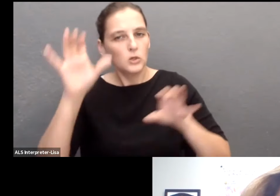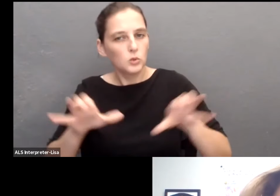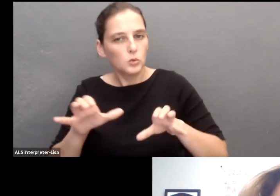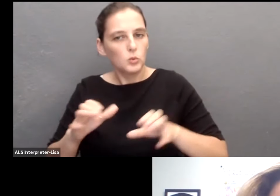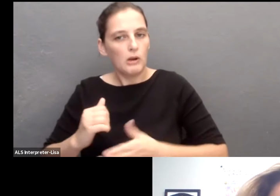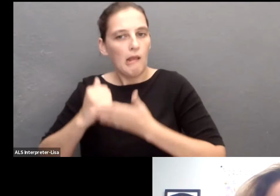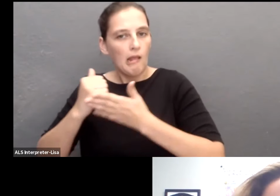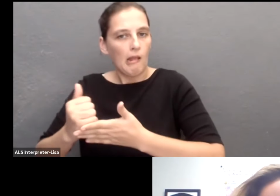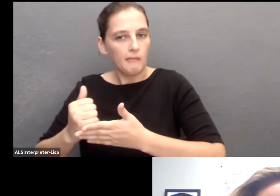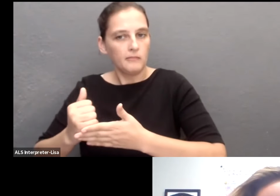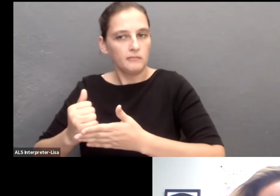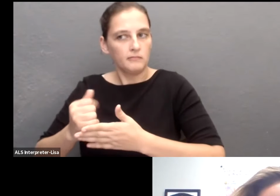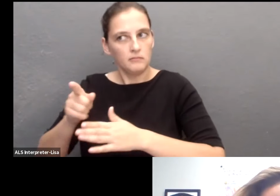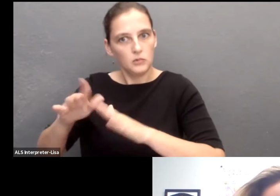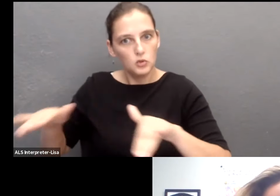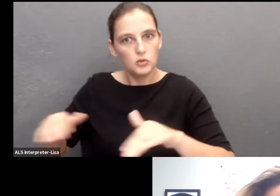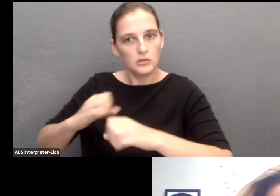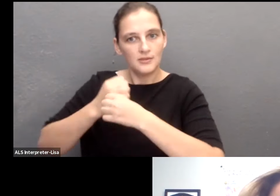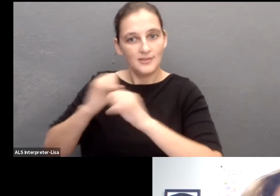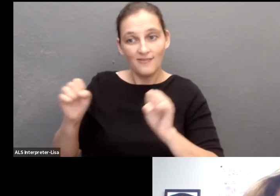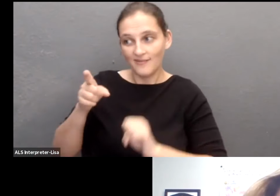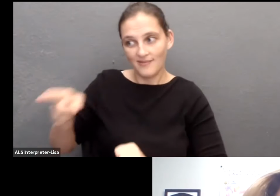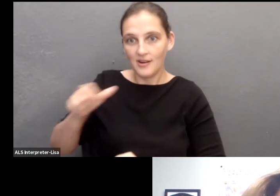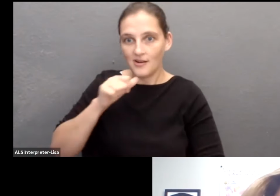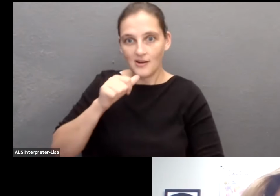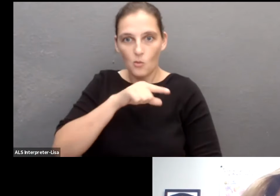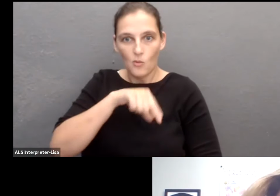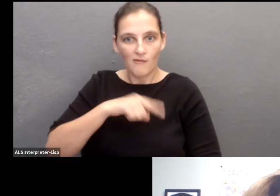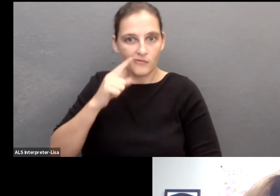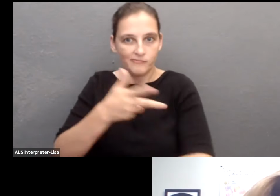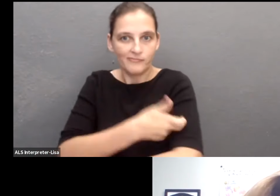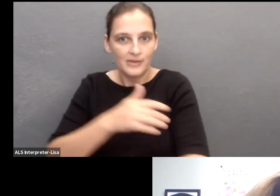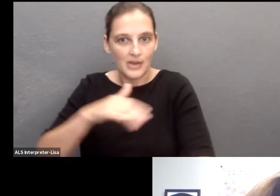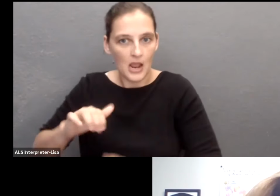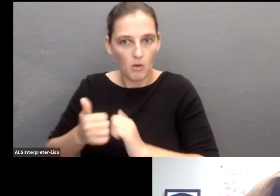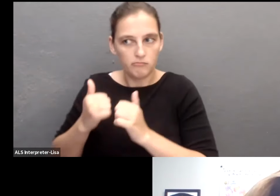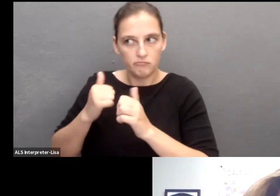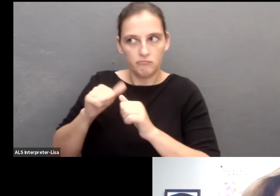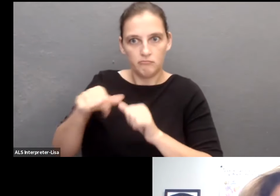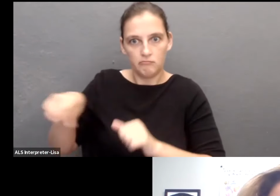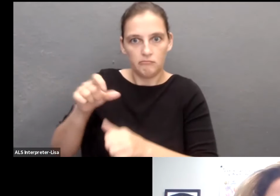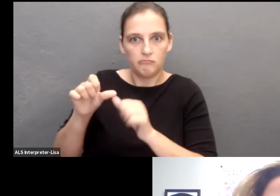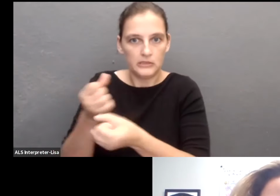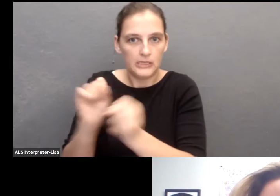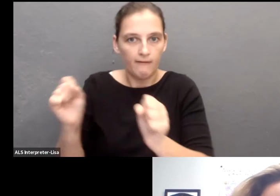especially if they are not eligible yet for to receive the vaccine?